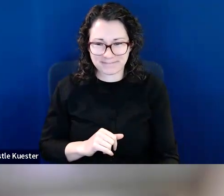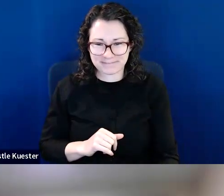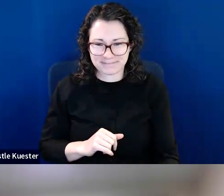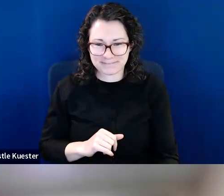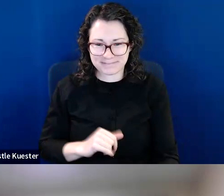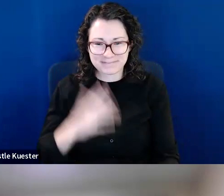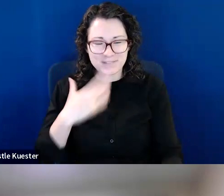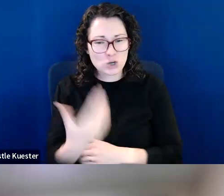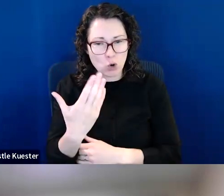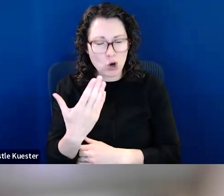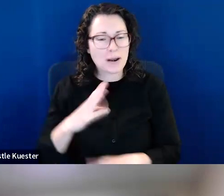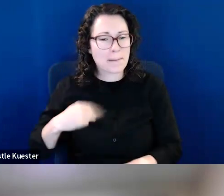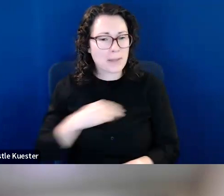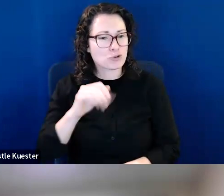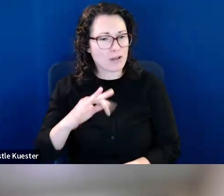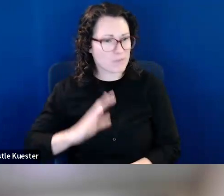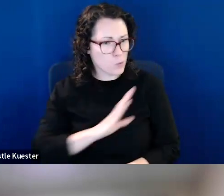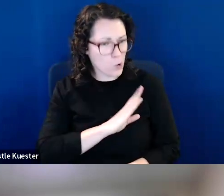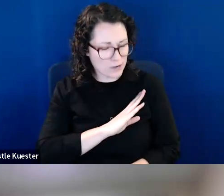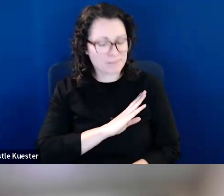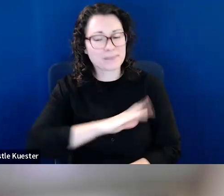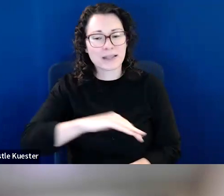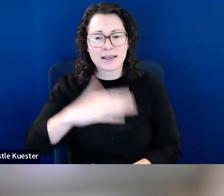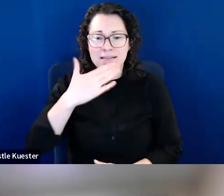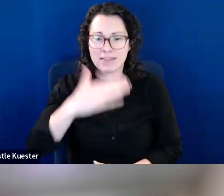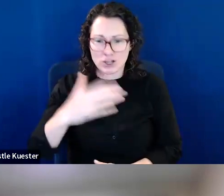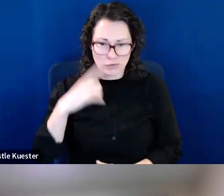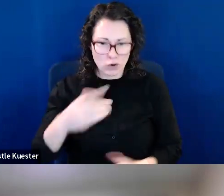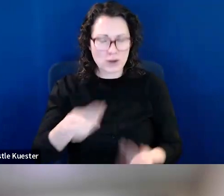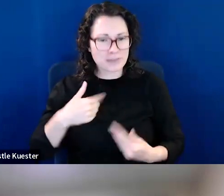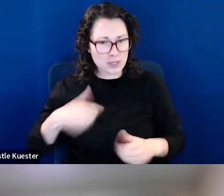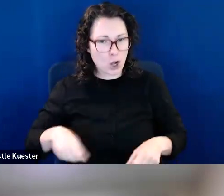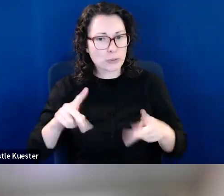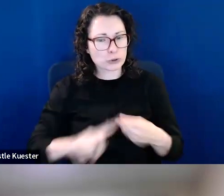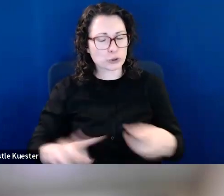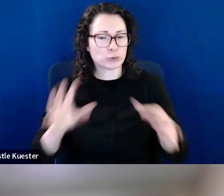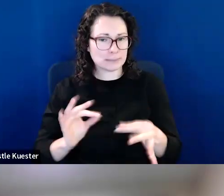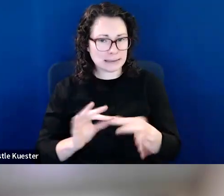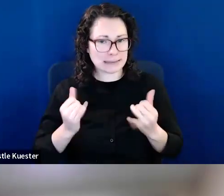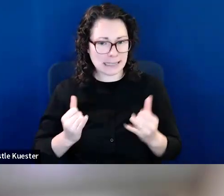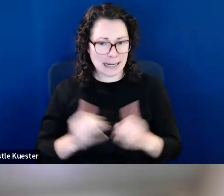Good morning, members of the board. Um, thanks for giving the opportunity to speak today. Um,